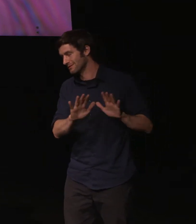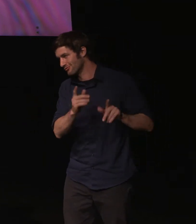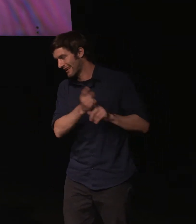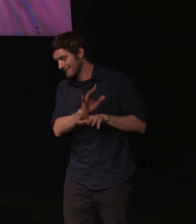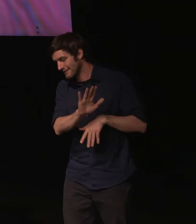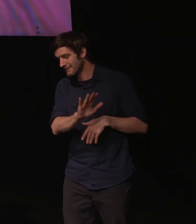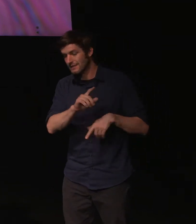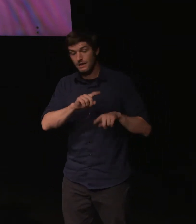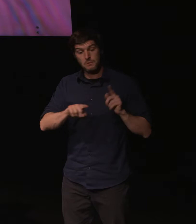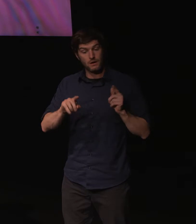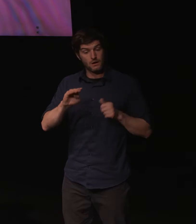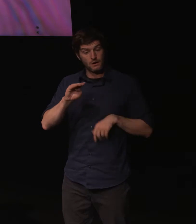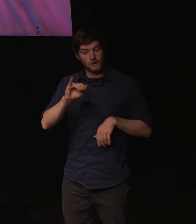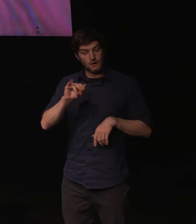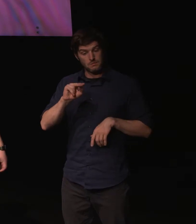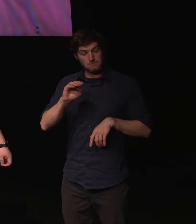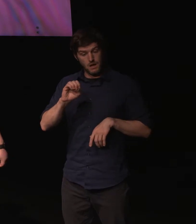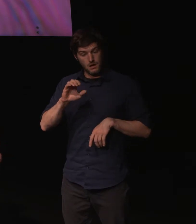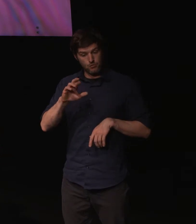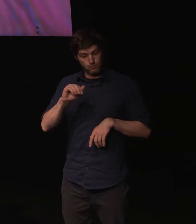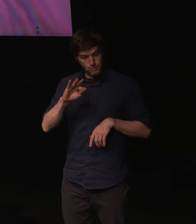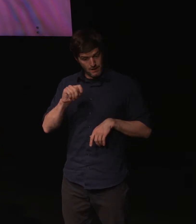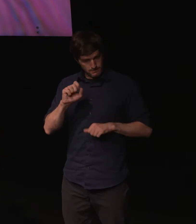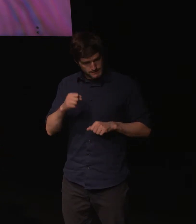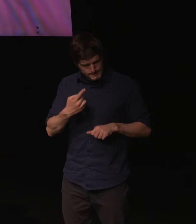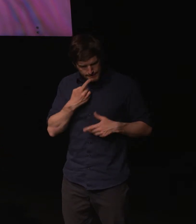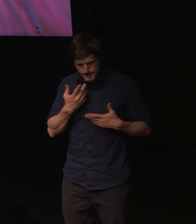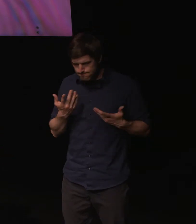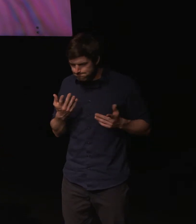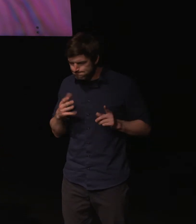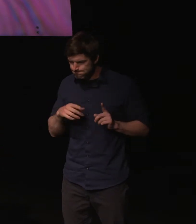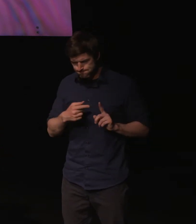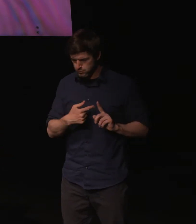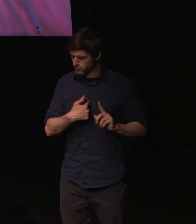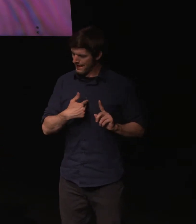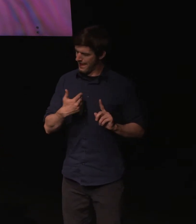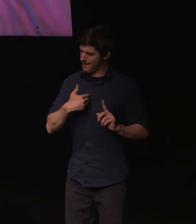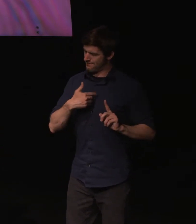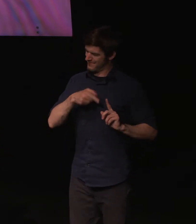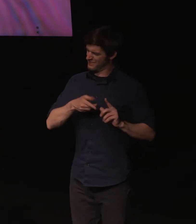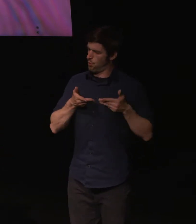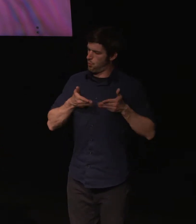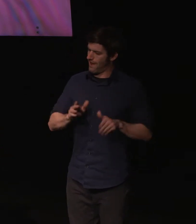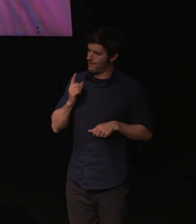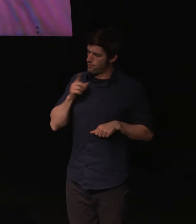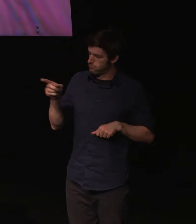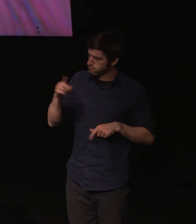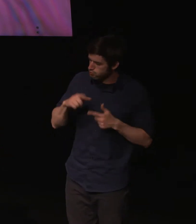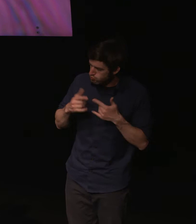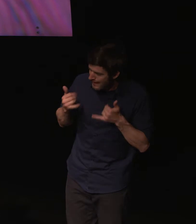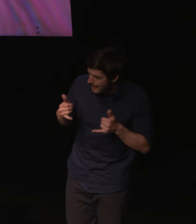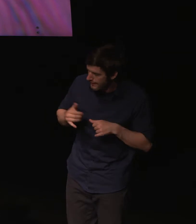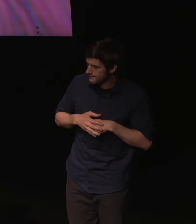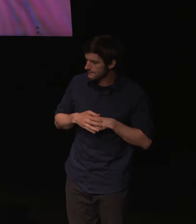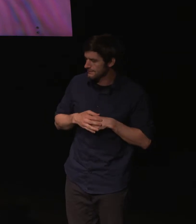If games like Minecraft can say, "We have this way for you to play and then we have all these other ways